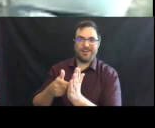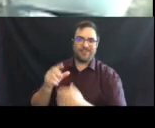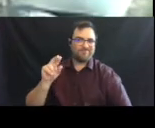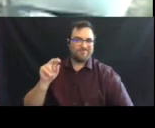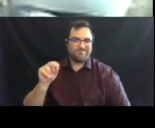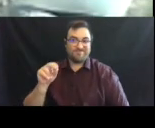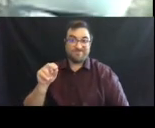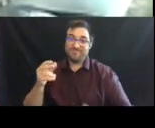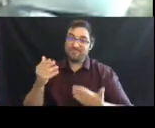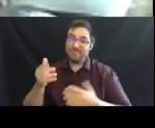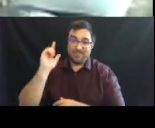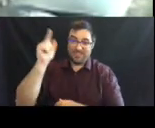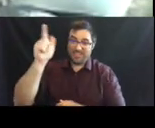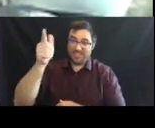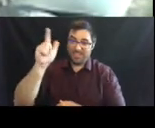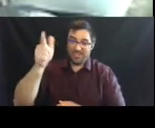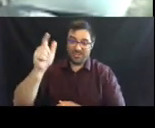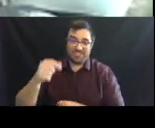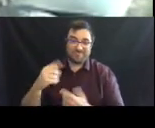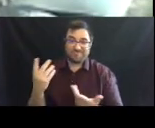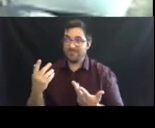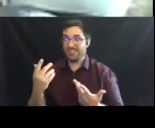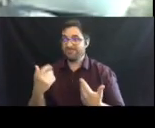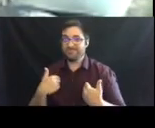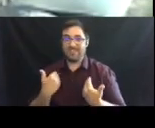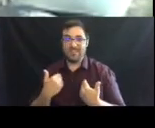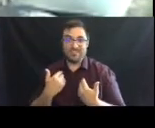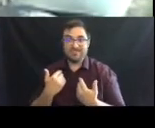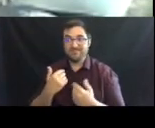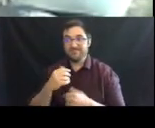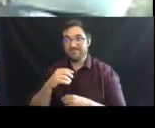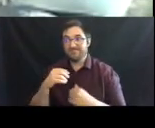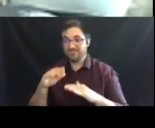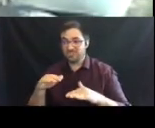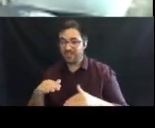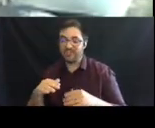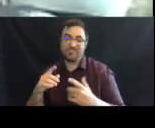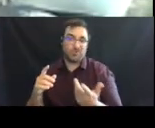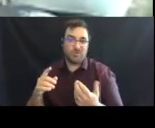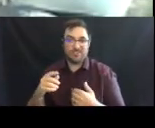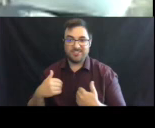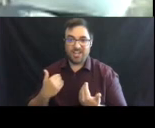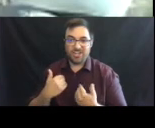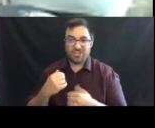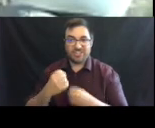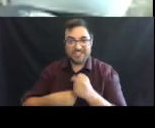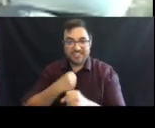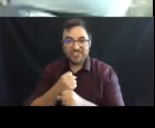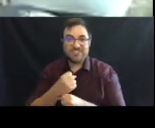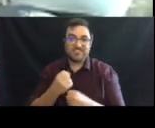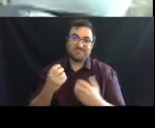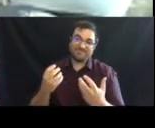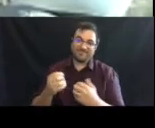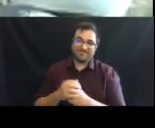until much later in her toddlerhood or early childhood years. And with these